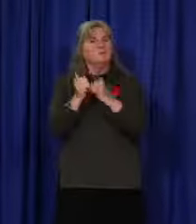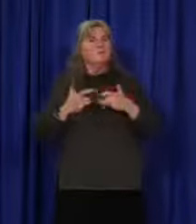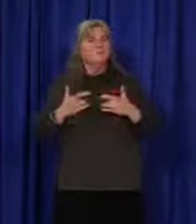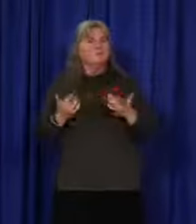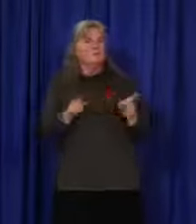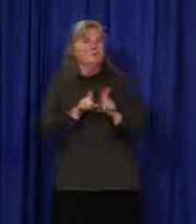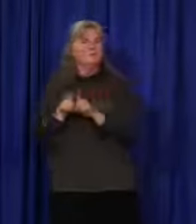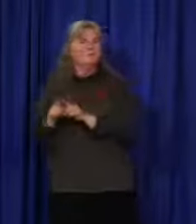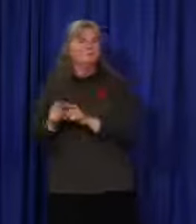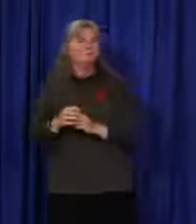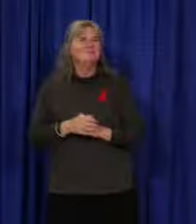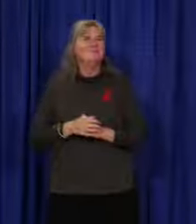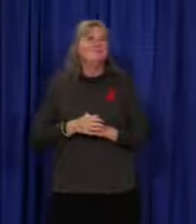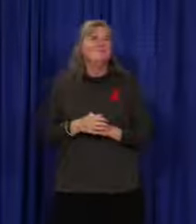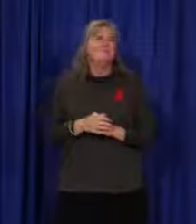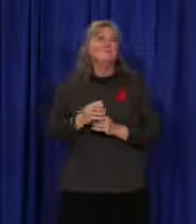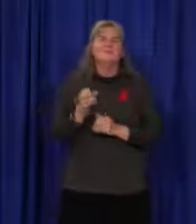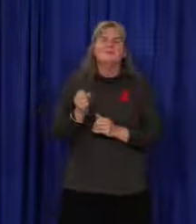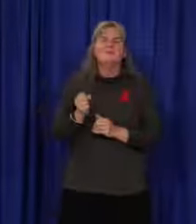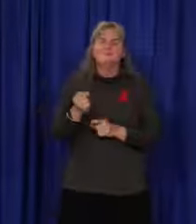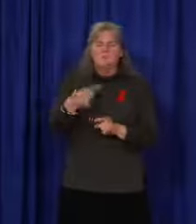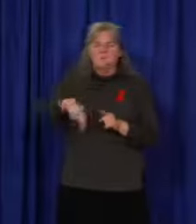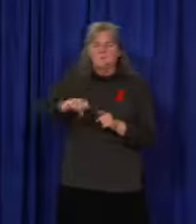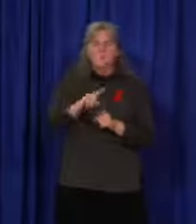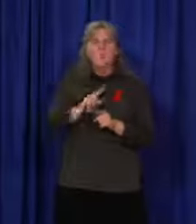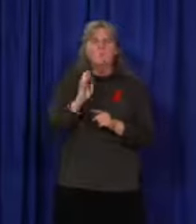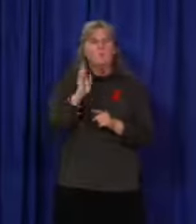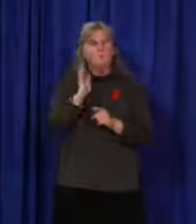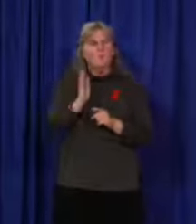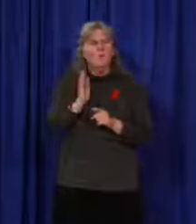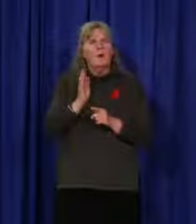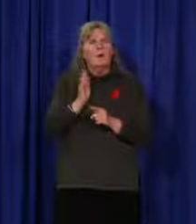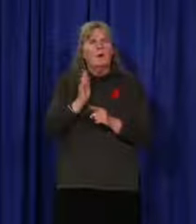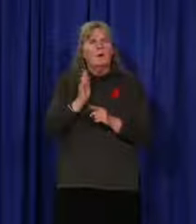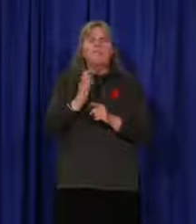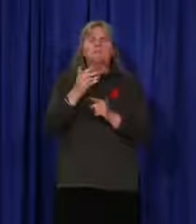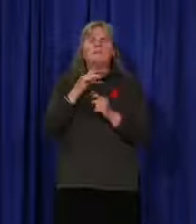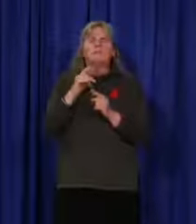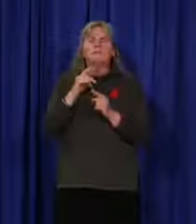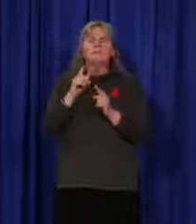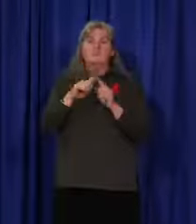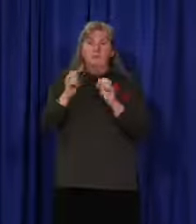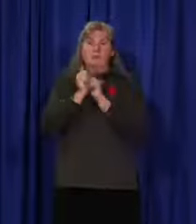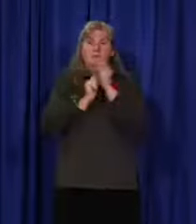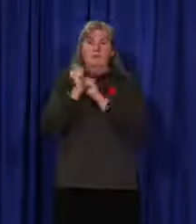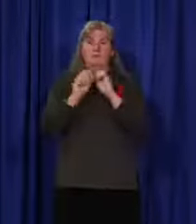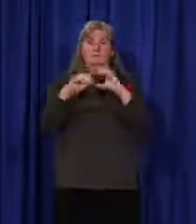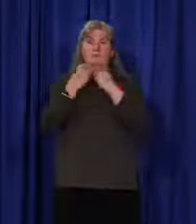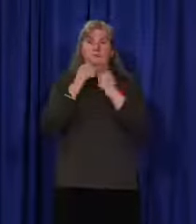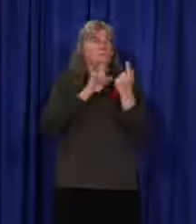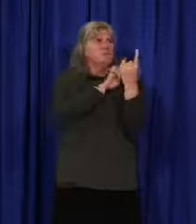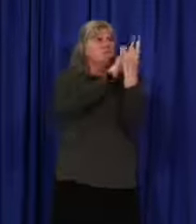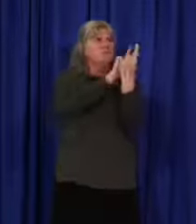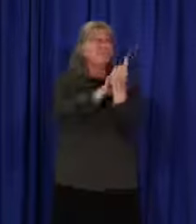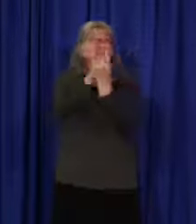still unfortunately not allowed. We have done very well with our